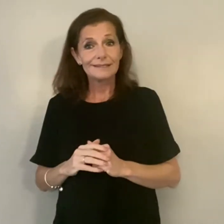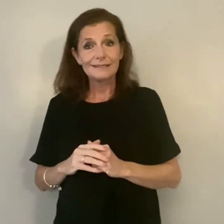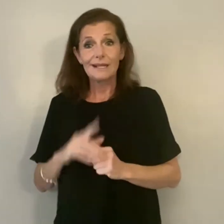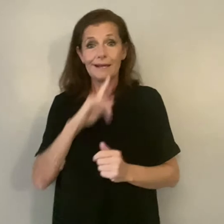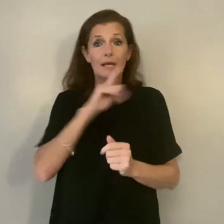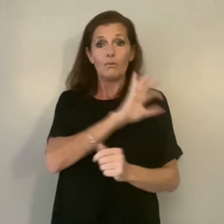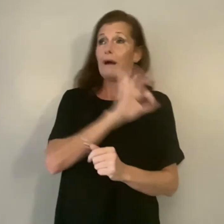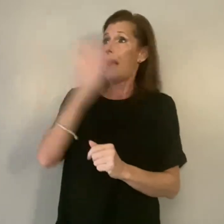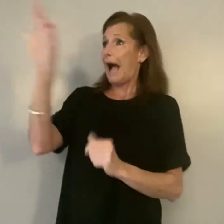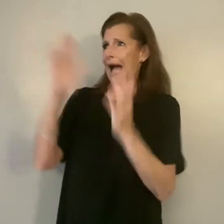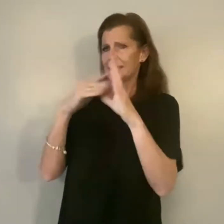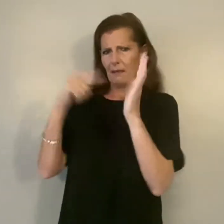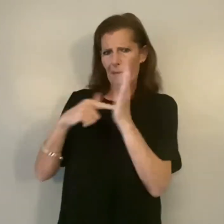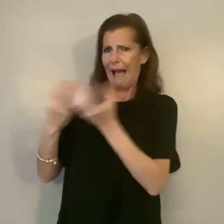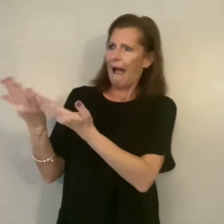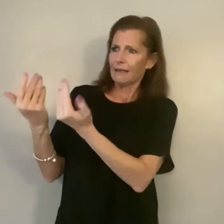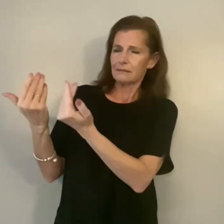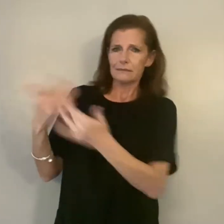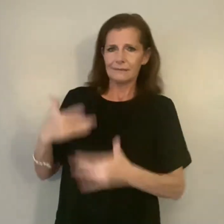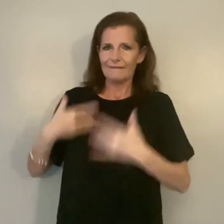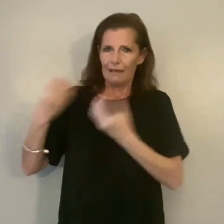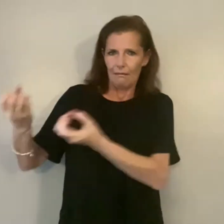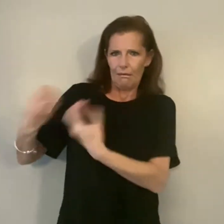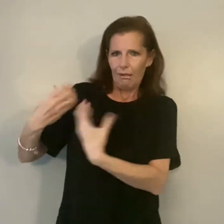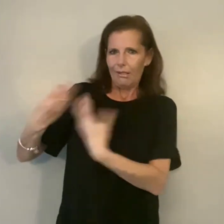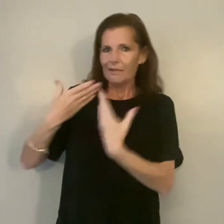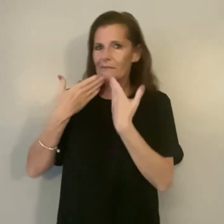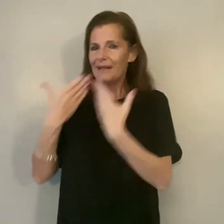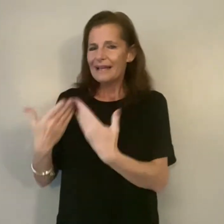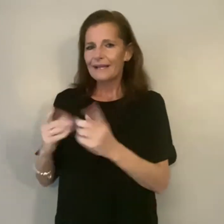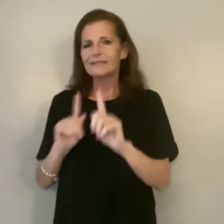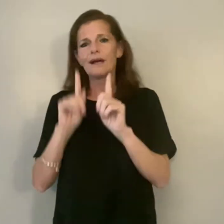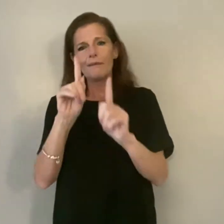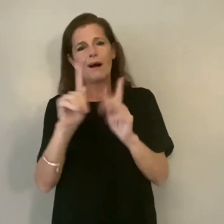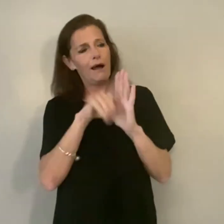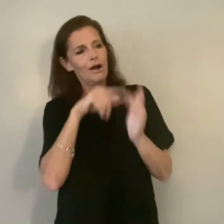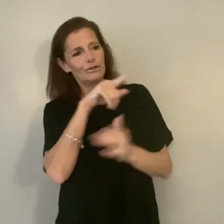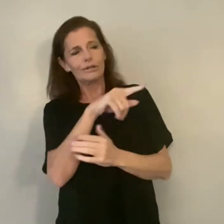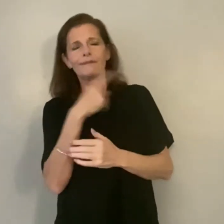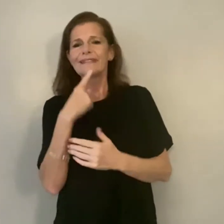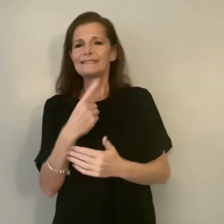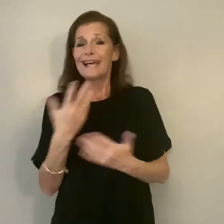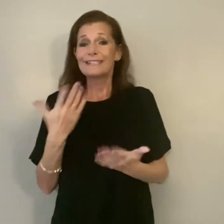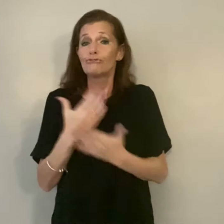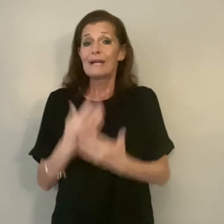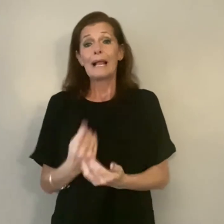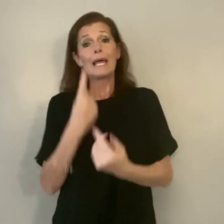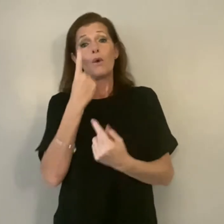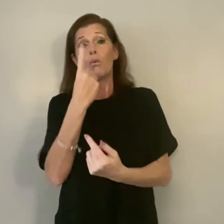Yeah I mean, I'm gonna ask Matt to pitch where he feels necessary here. But I think the fundamental thing to say here is there is no